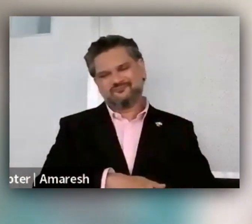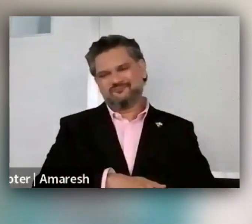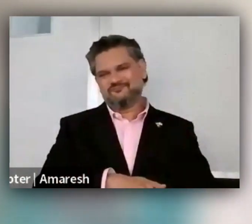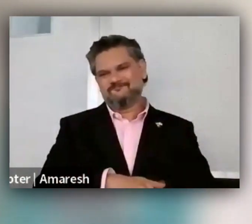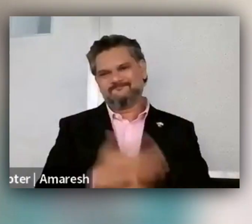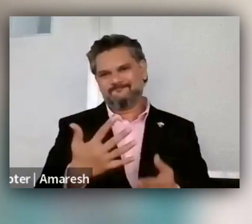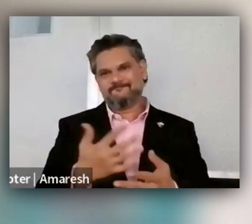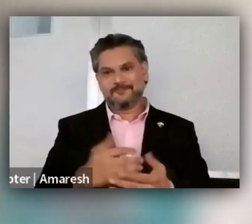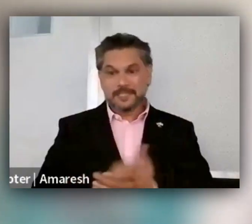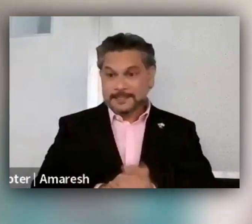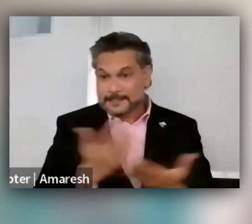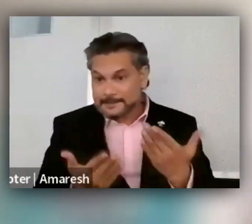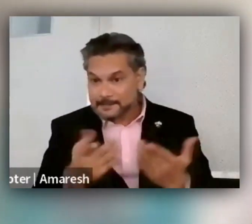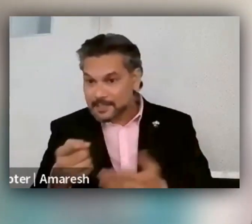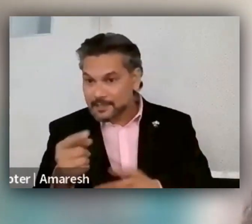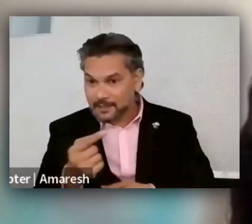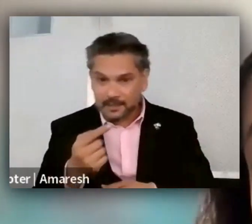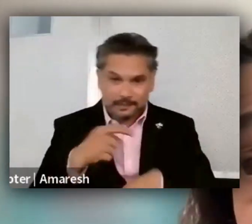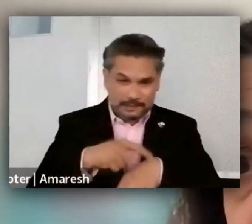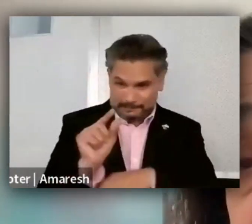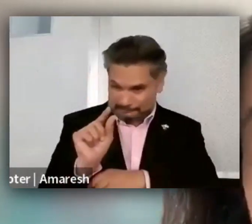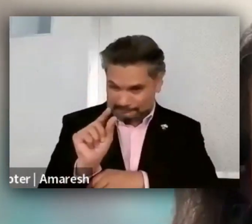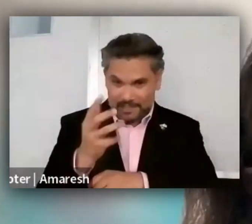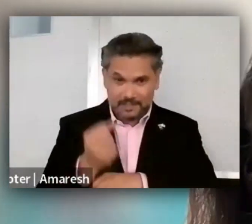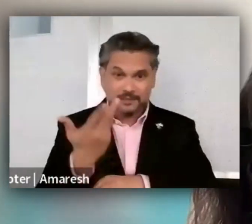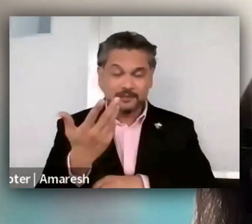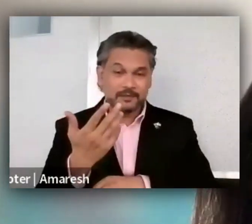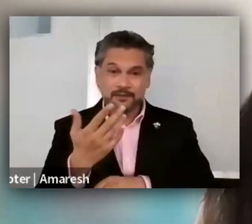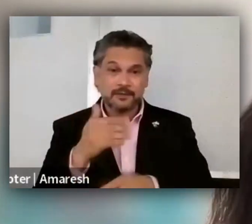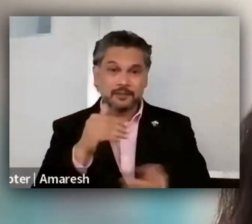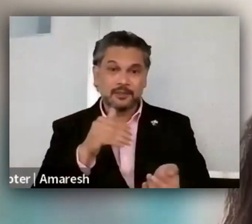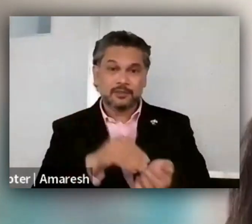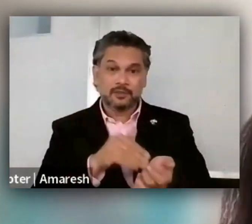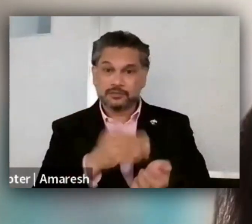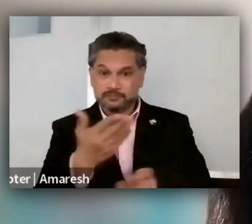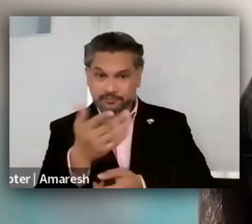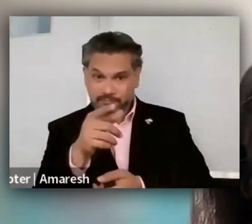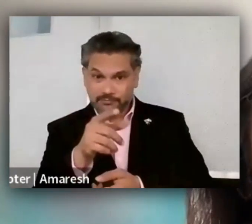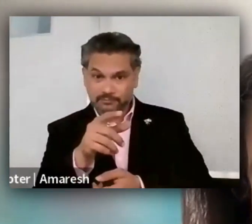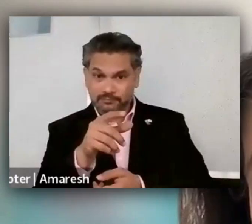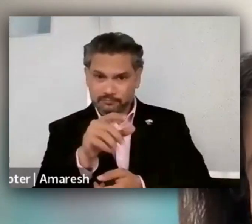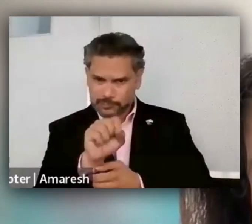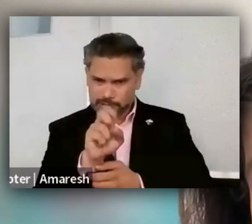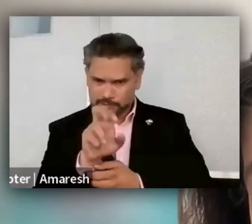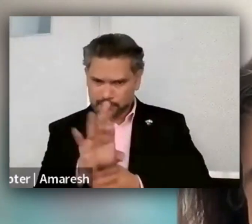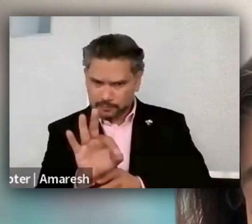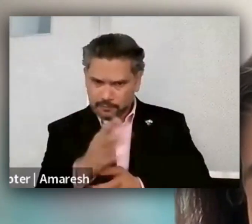So I would, in our few minutes that we have left, I would ask Dr. Cerf to comment on that.